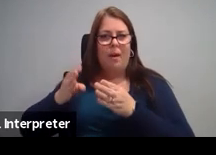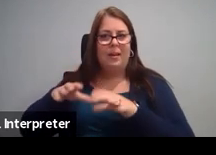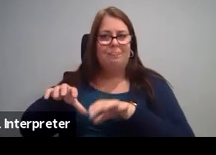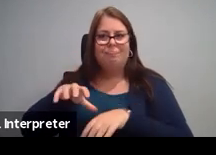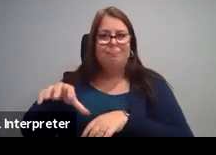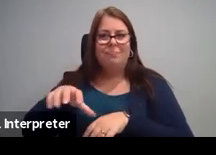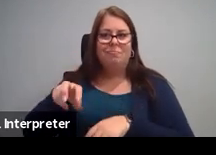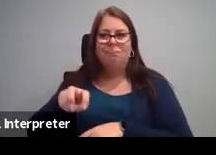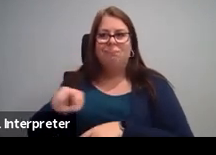Laurie Arnold: In a virtual environment.